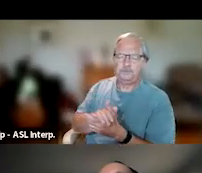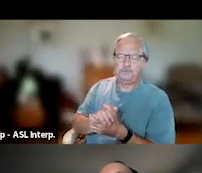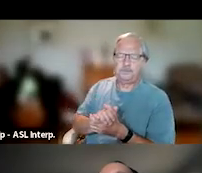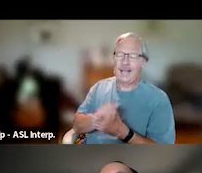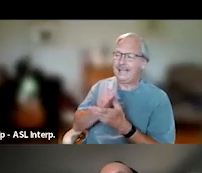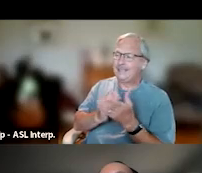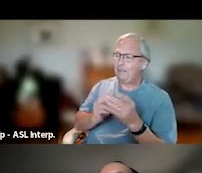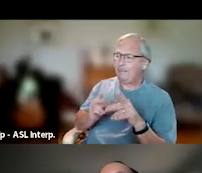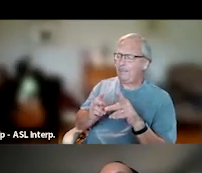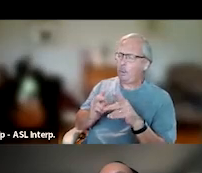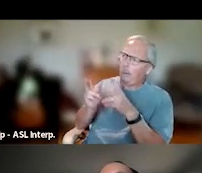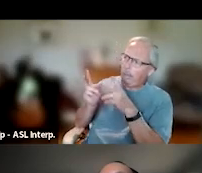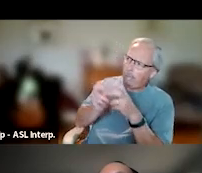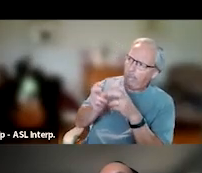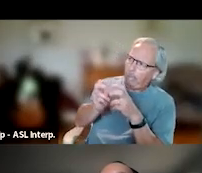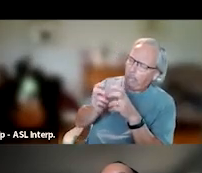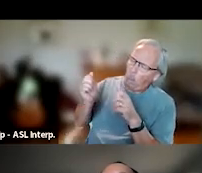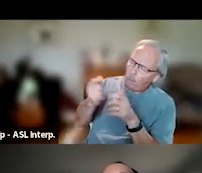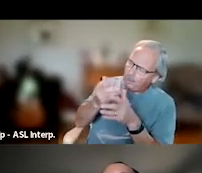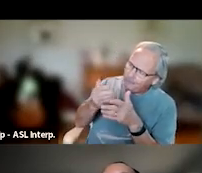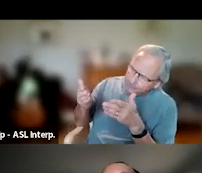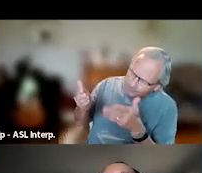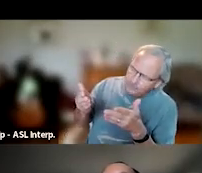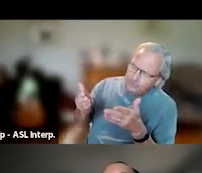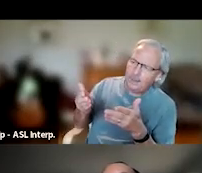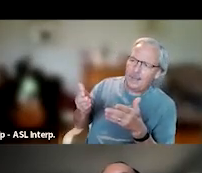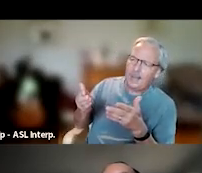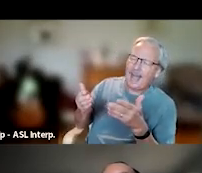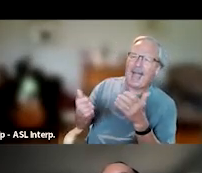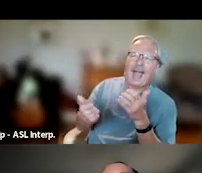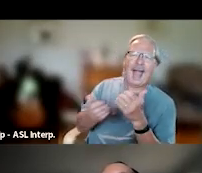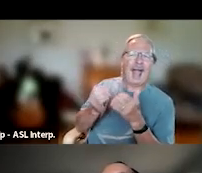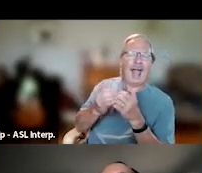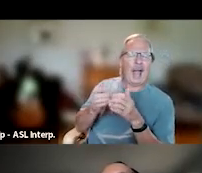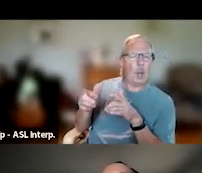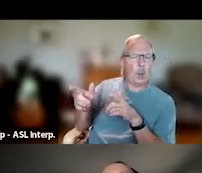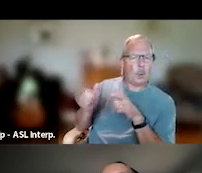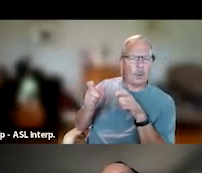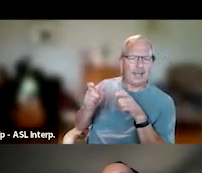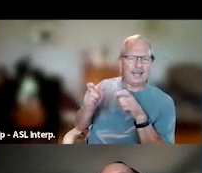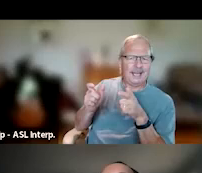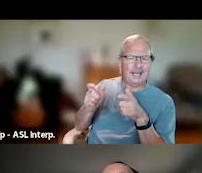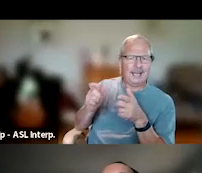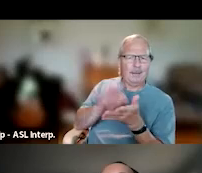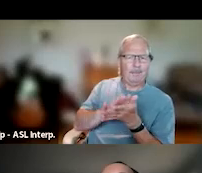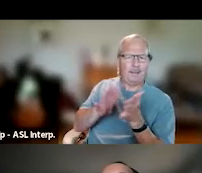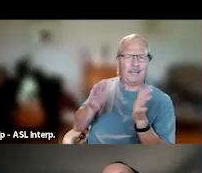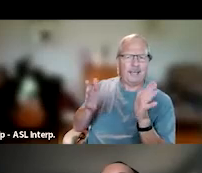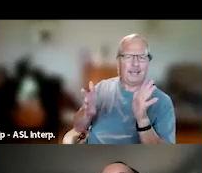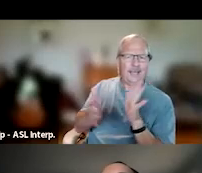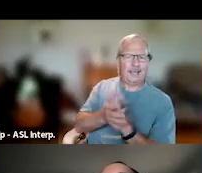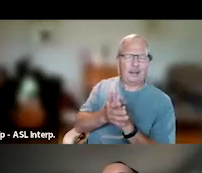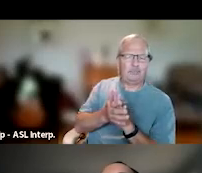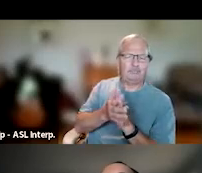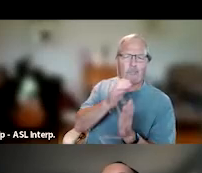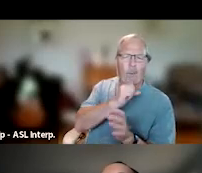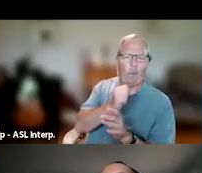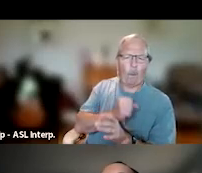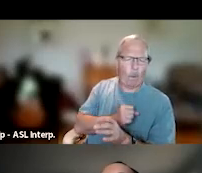we're downloading all of these materials and whatnot, but how quickly are they going to become out of date? And I guess the bigger question